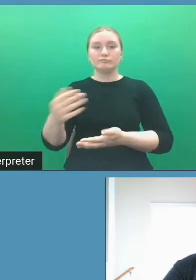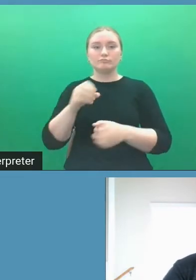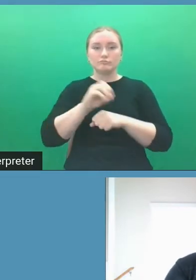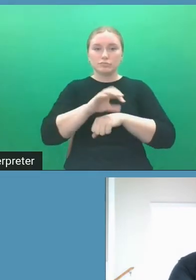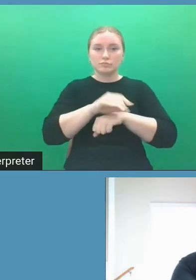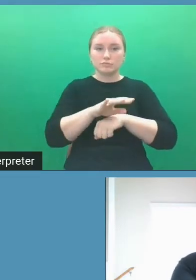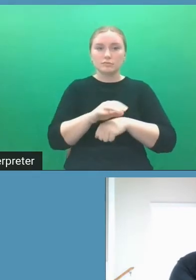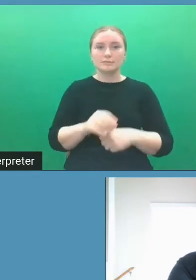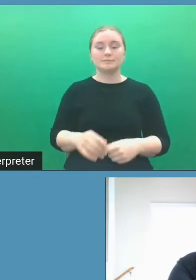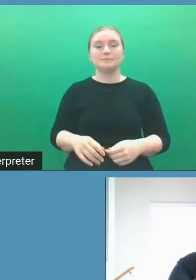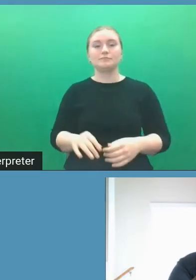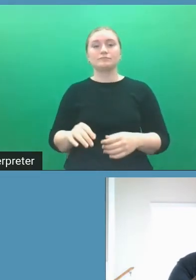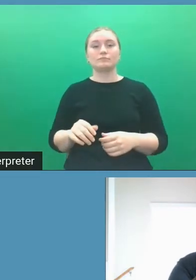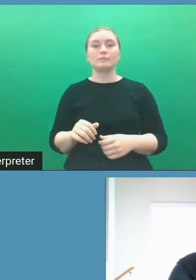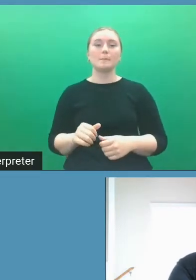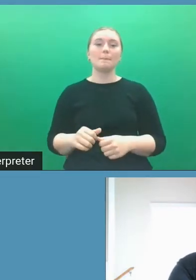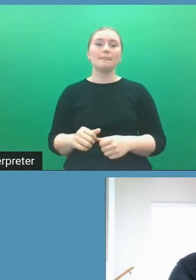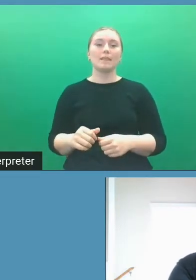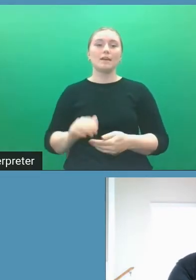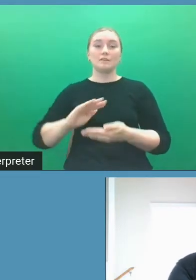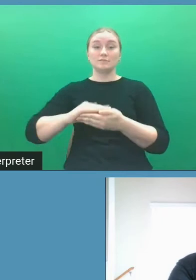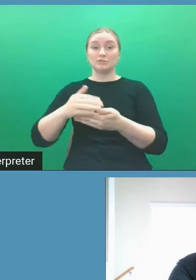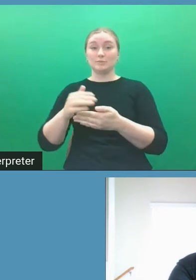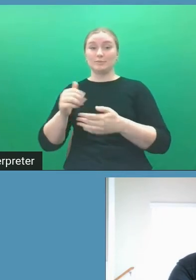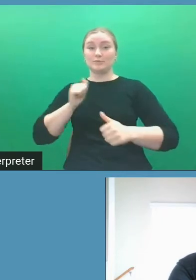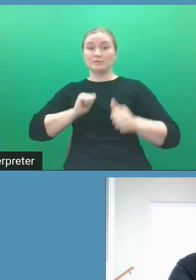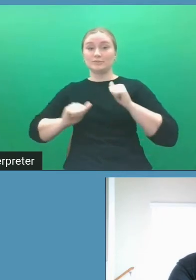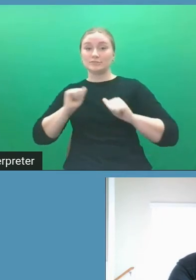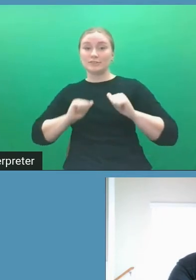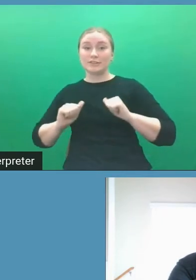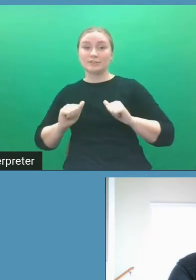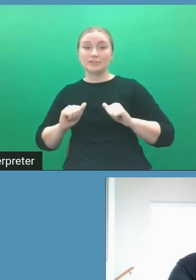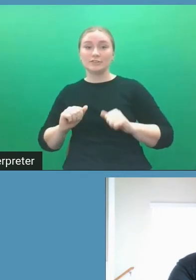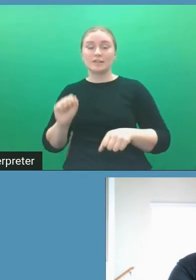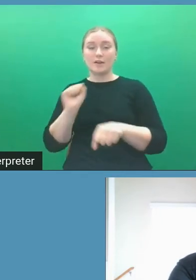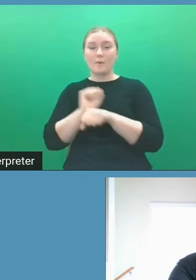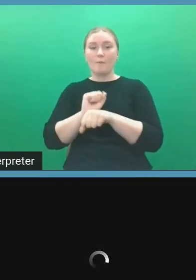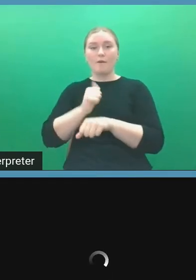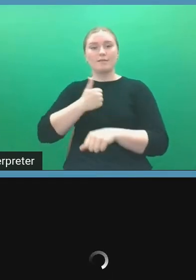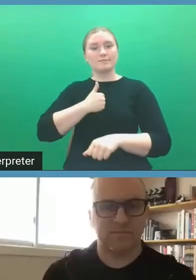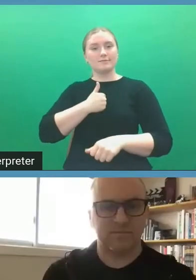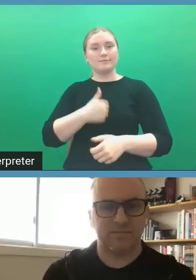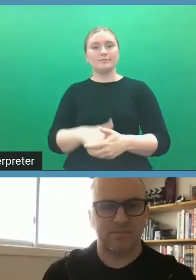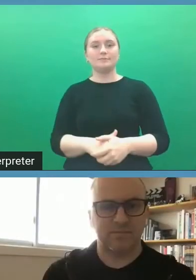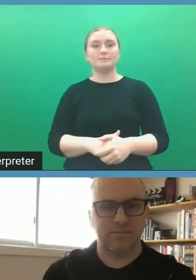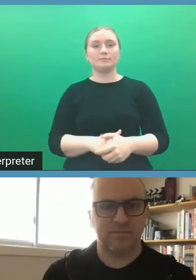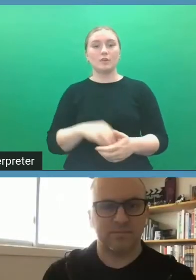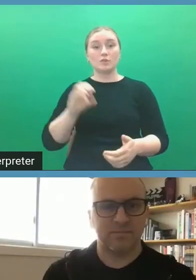researcher, speaker, and entrepreneur. Corey Timpson is the principal of Corey Timpson Design.